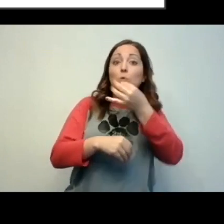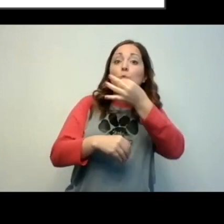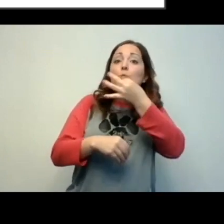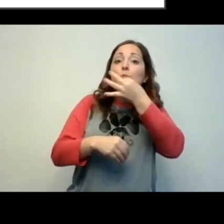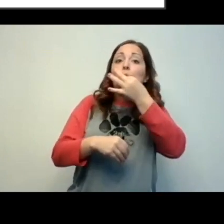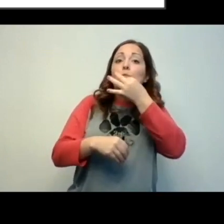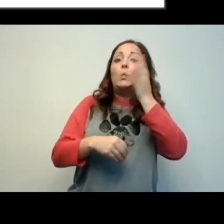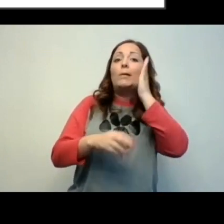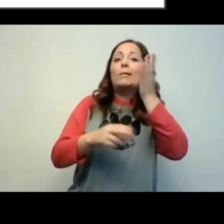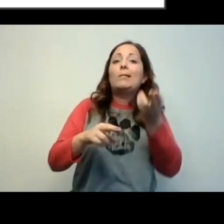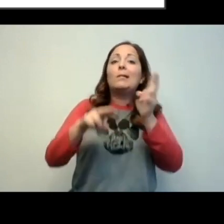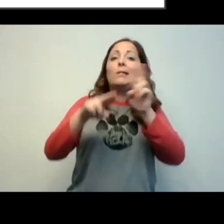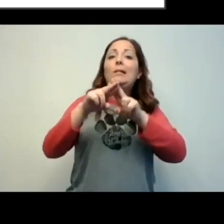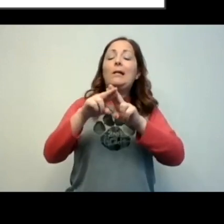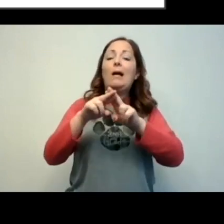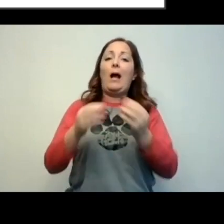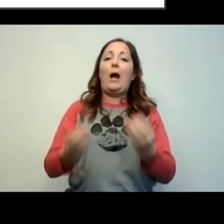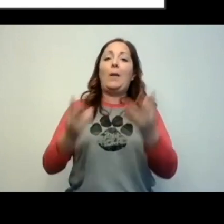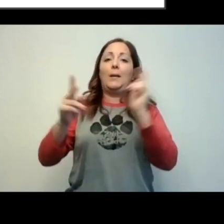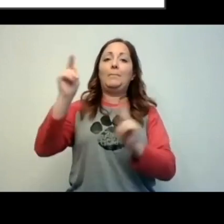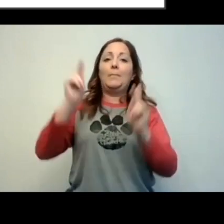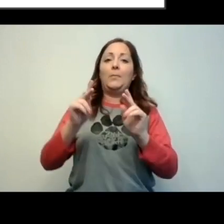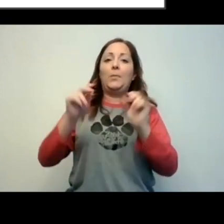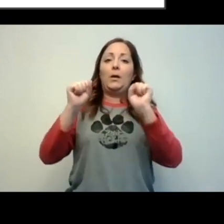There are some limitations in the iPad app